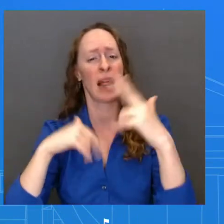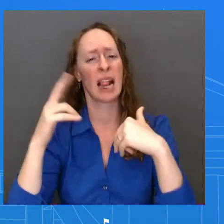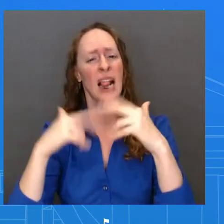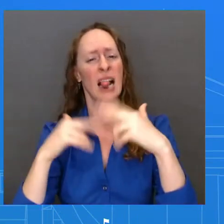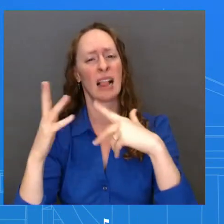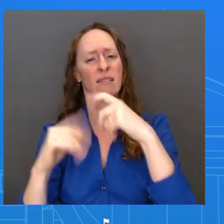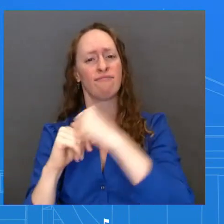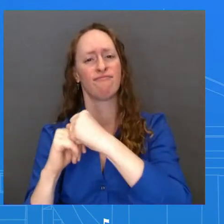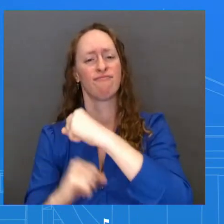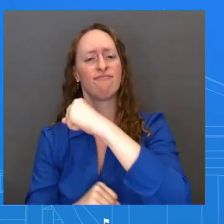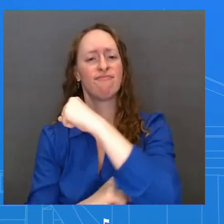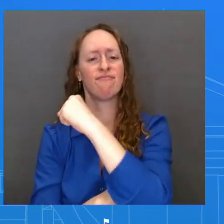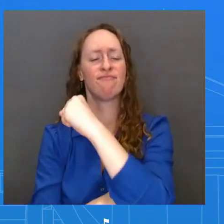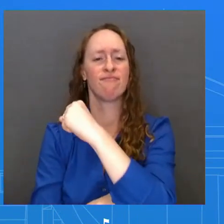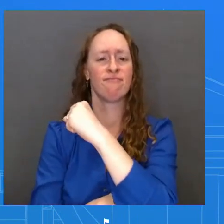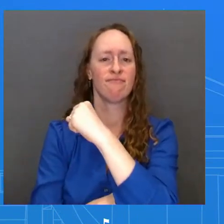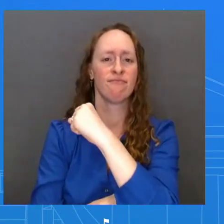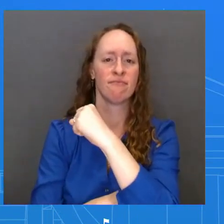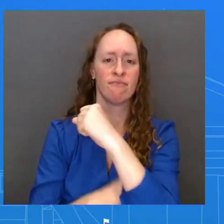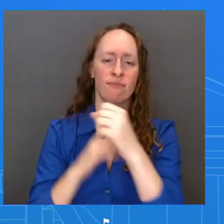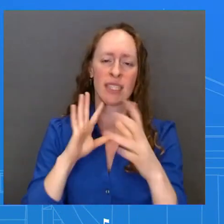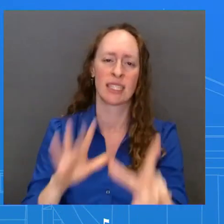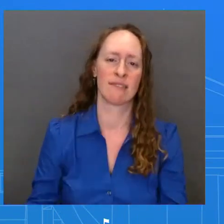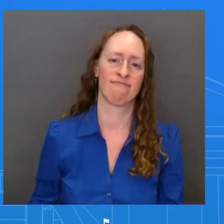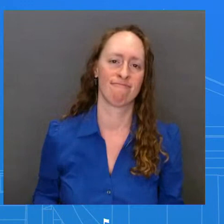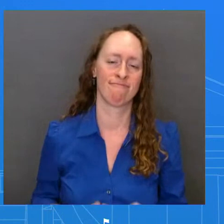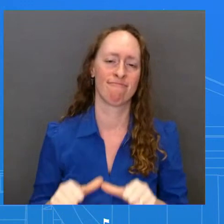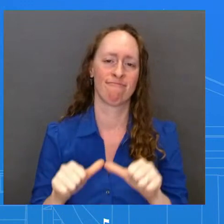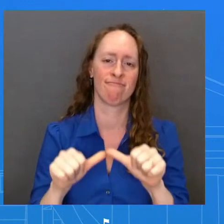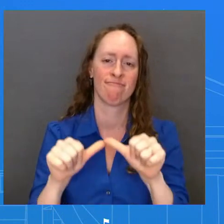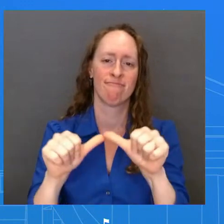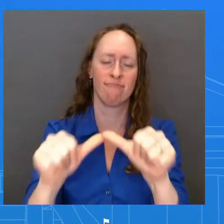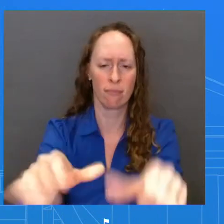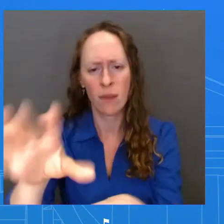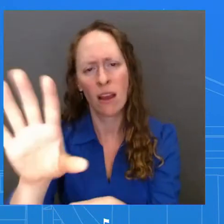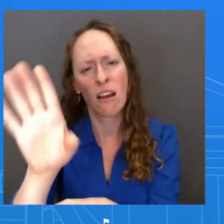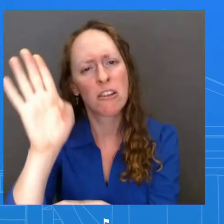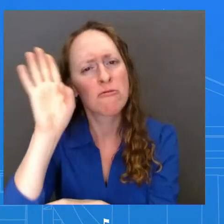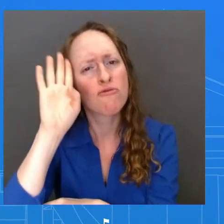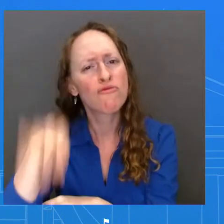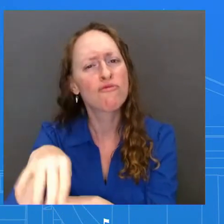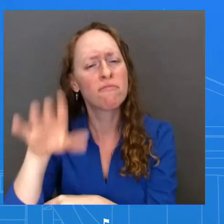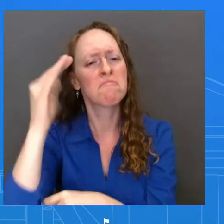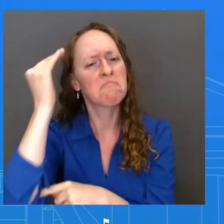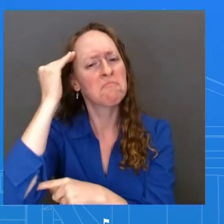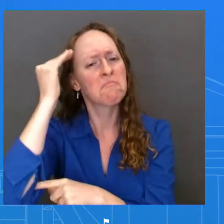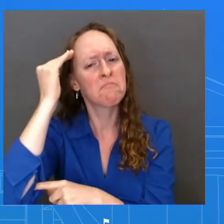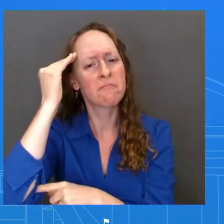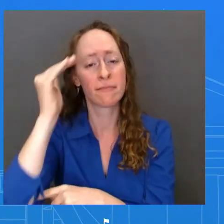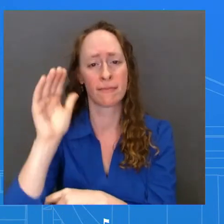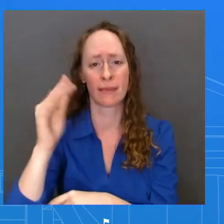You know, of course, every leader is going to have to make decisions, but the architecture, the framework, the structure that's being put in place now,